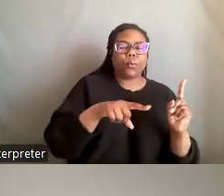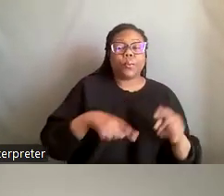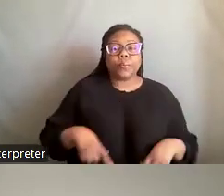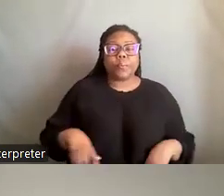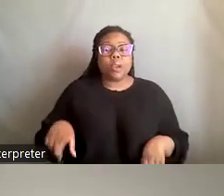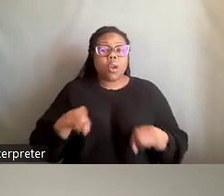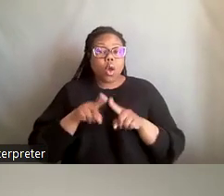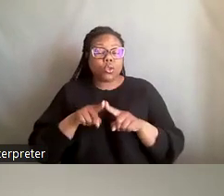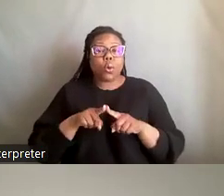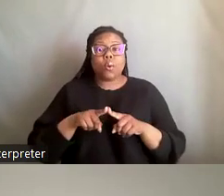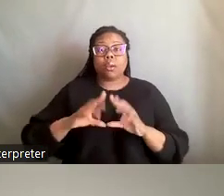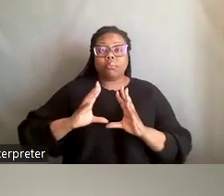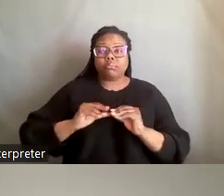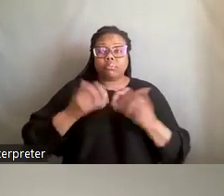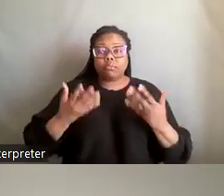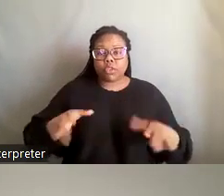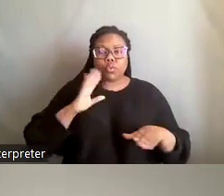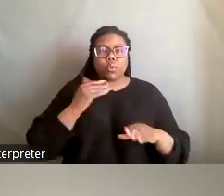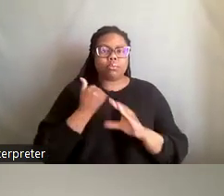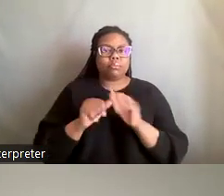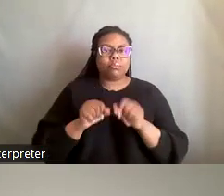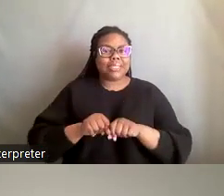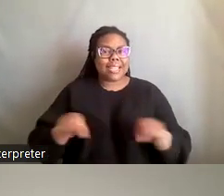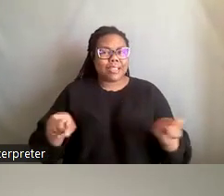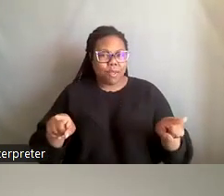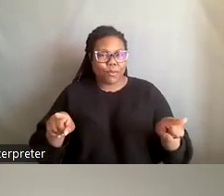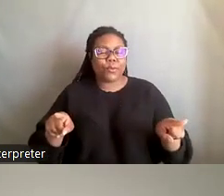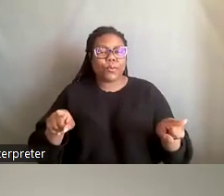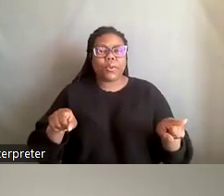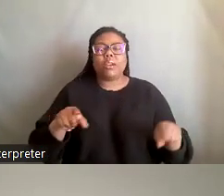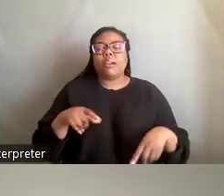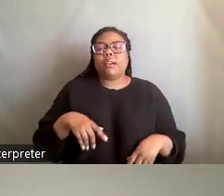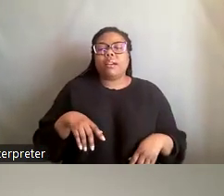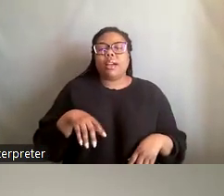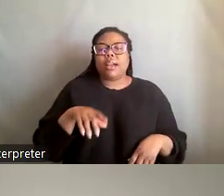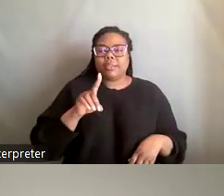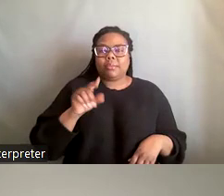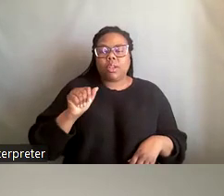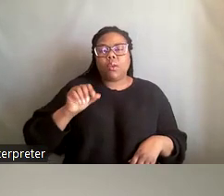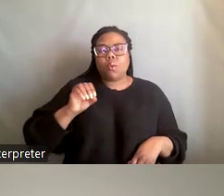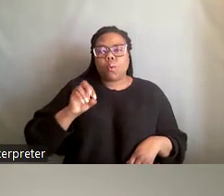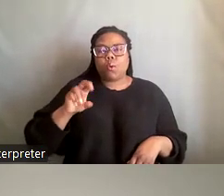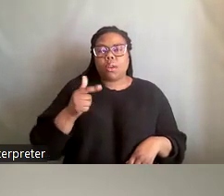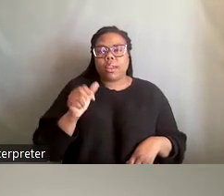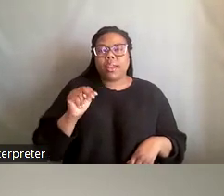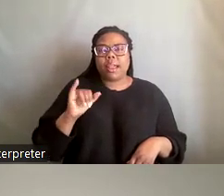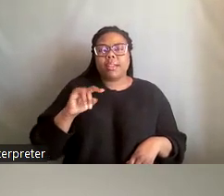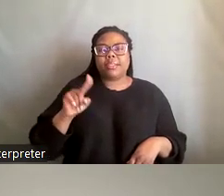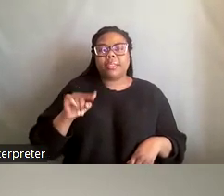We'll also put those resources in a follow-up email that will go out on the disability organizing ListServ,